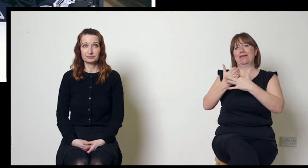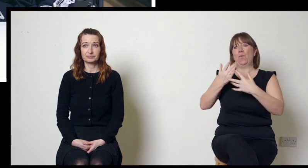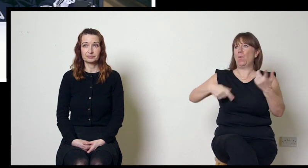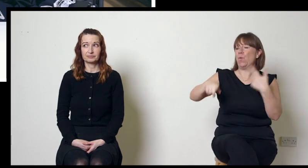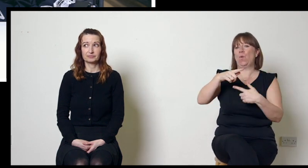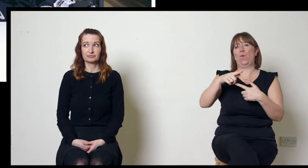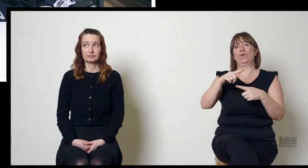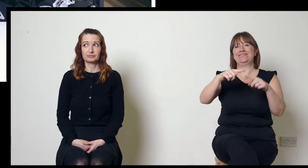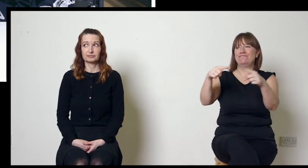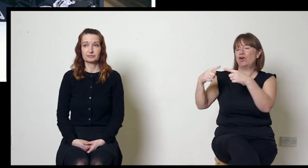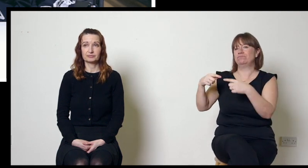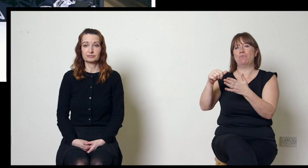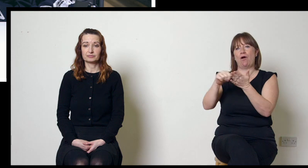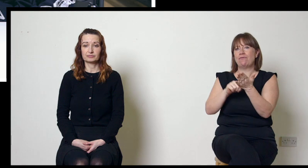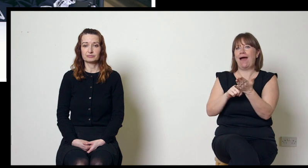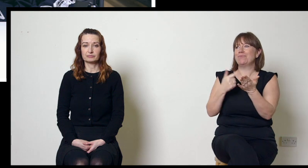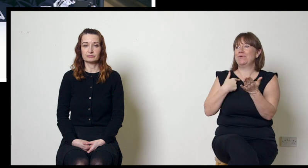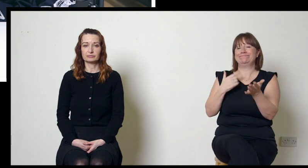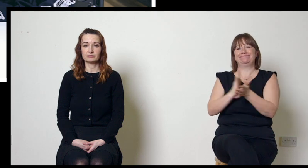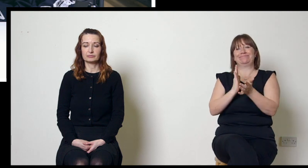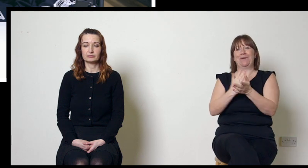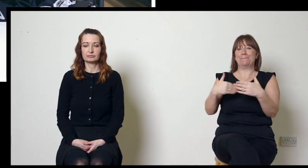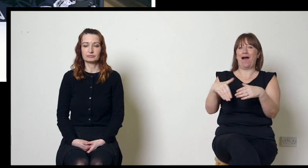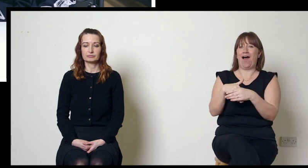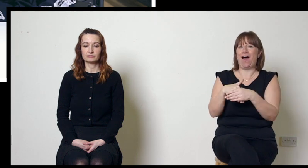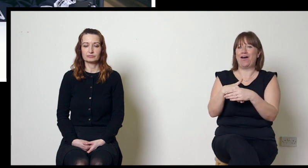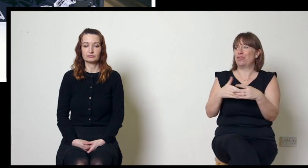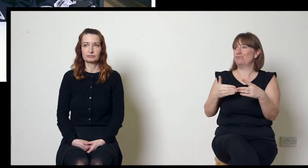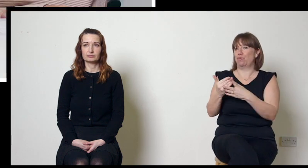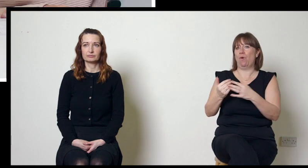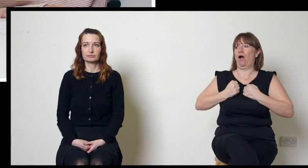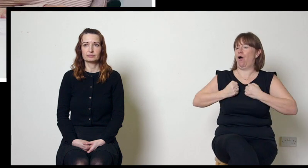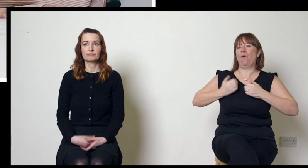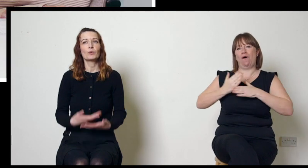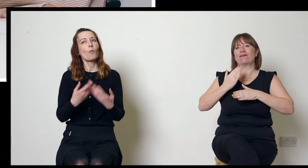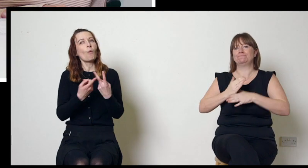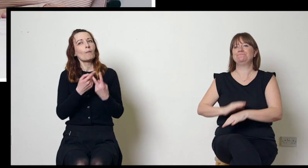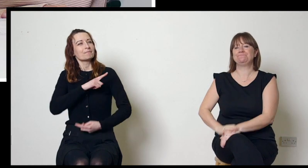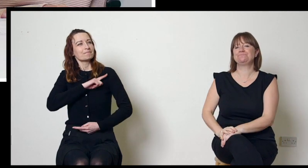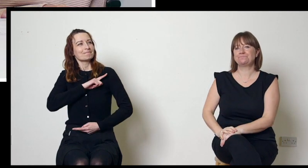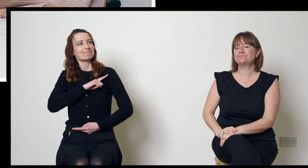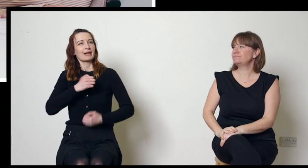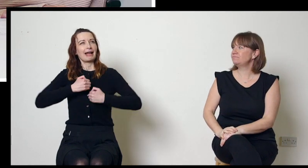and we enjoy being part of that, not just through our own work but in other ways also But also because of the type of work we do in Peterborough Presents